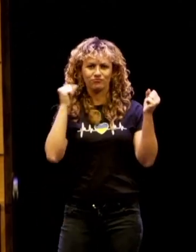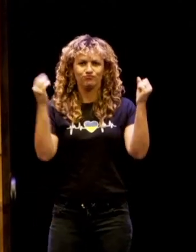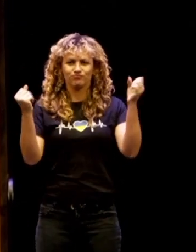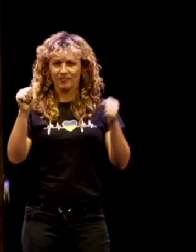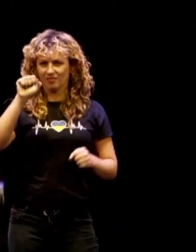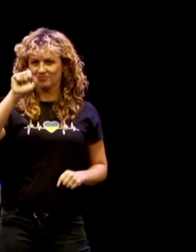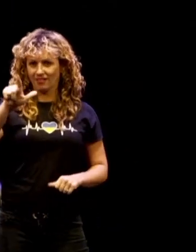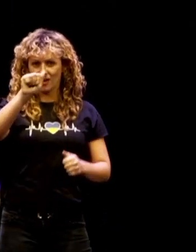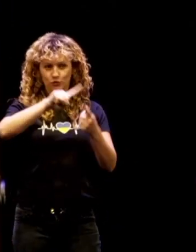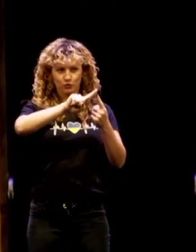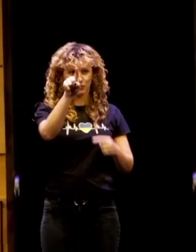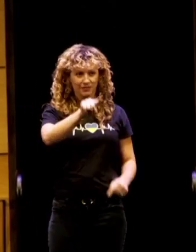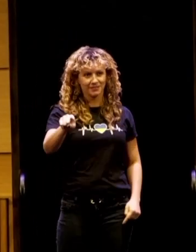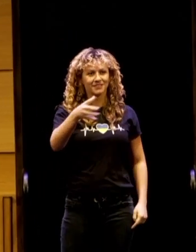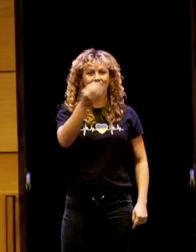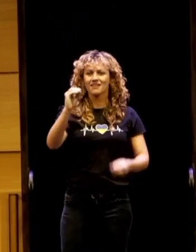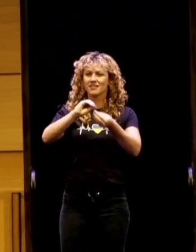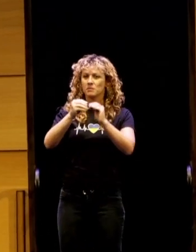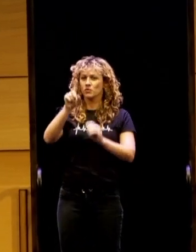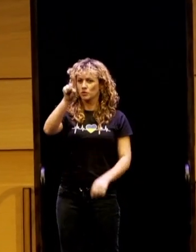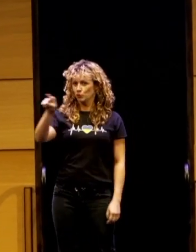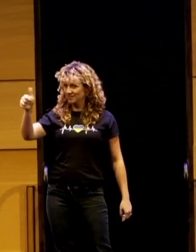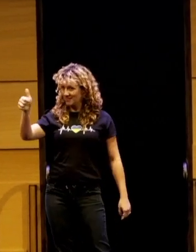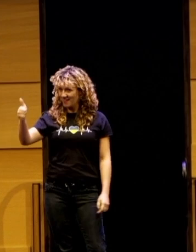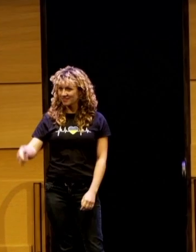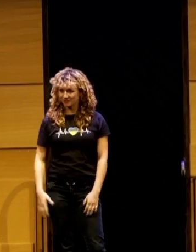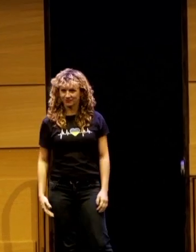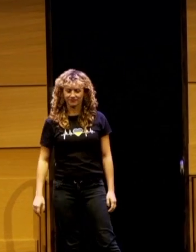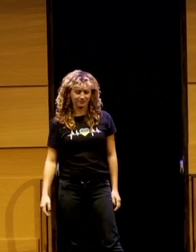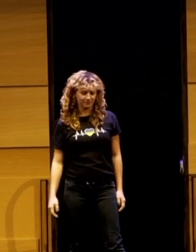I will sign an ASL poem using the A to Z and numbers 1-10 format.